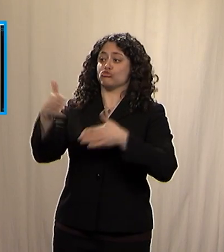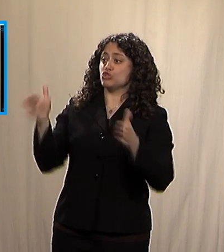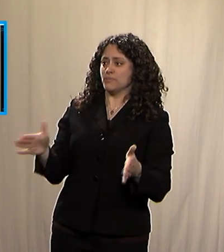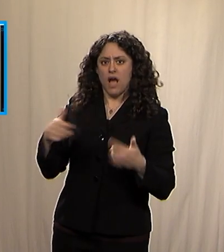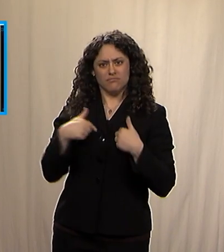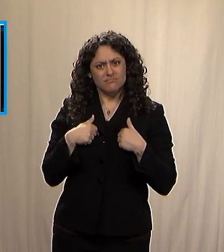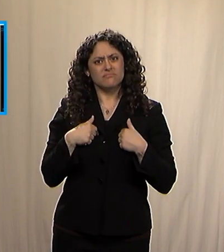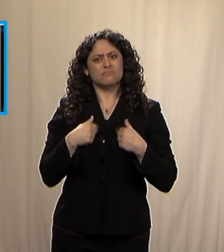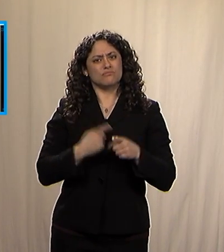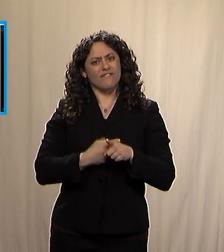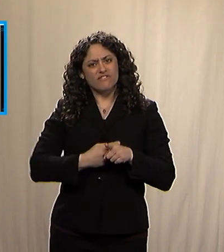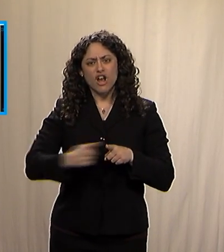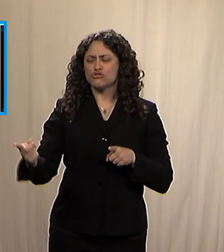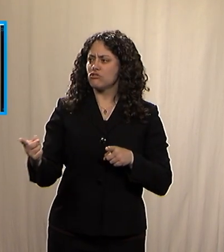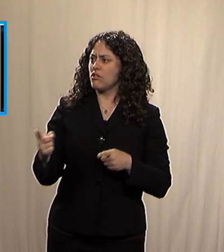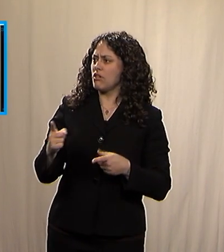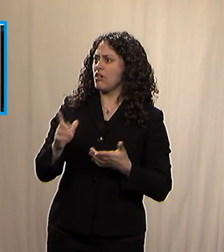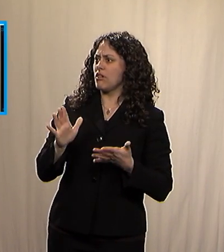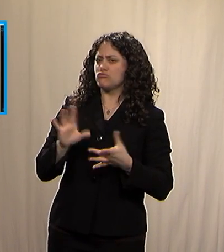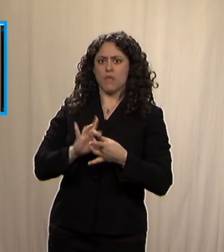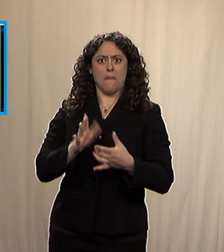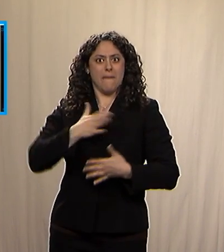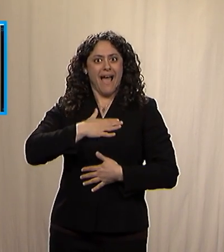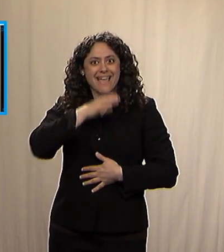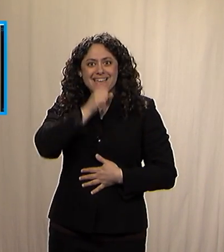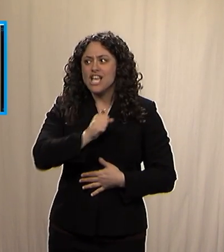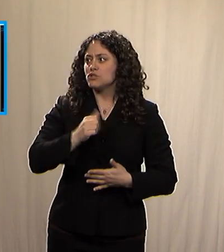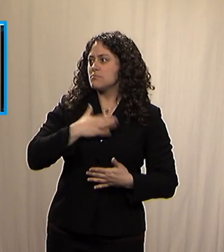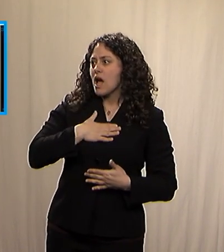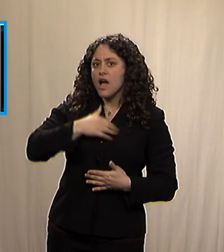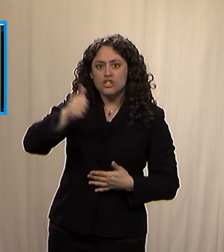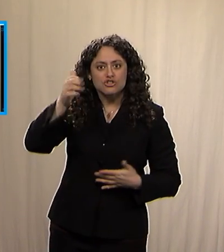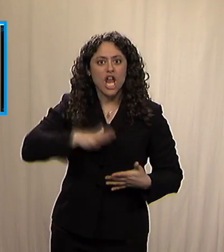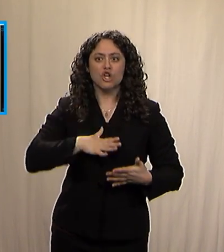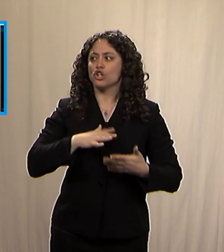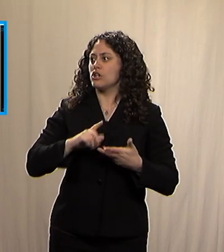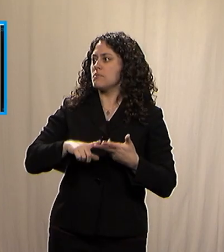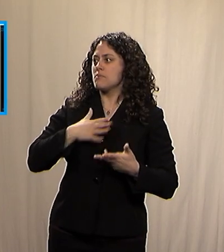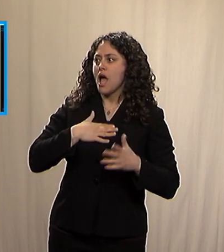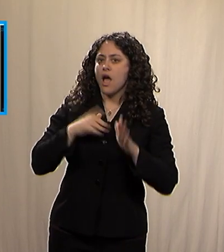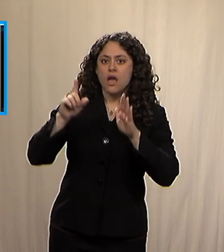of a certain age, of my gender, of my height, would be expected to act,